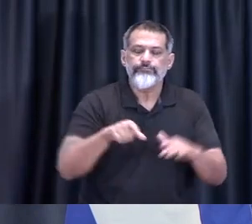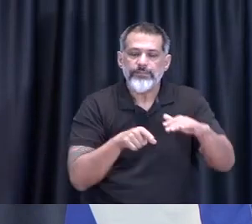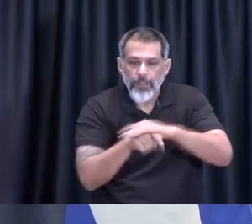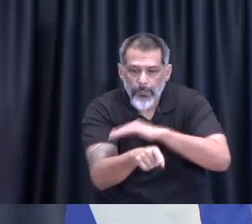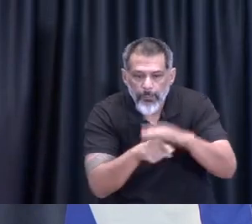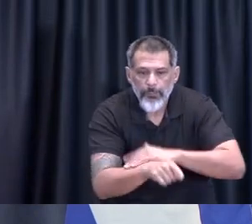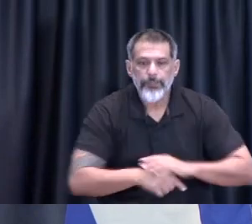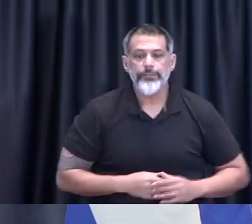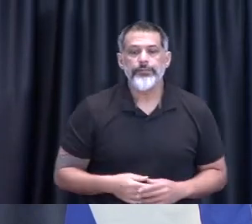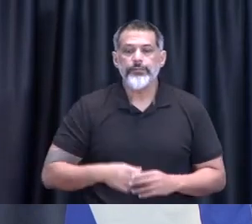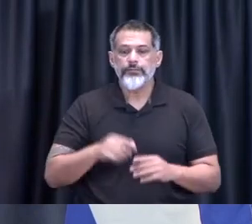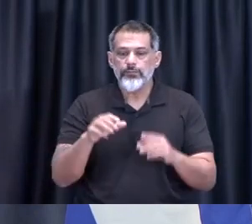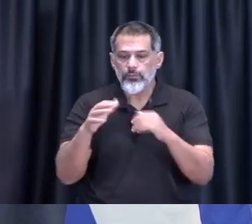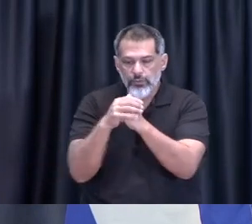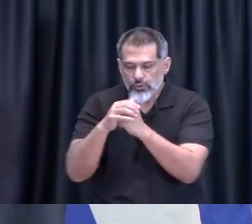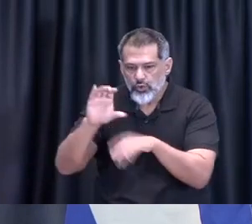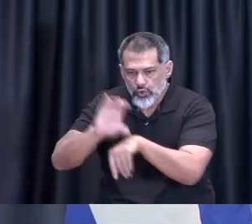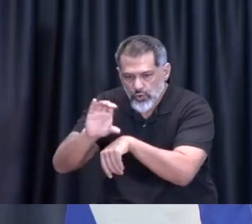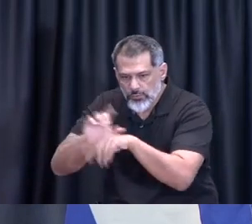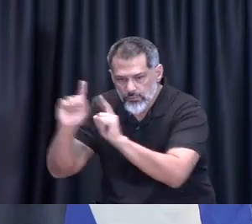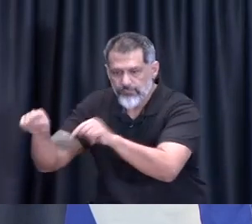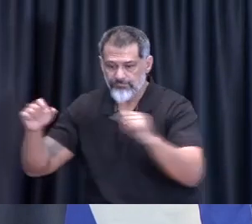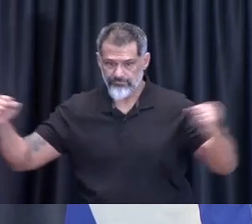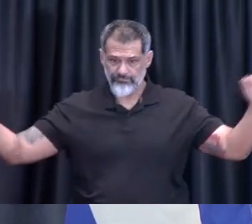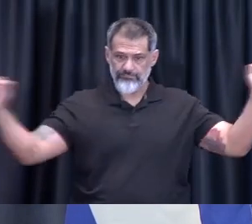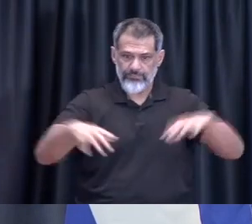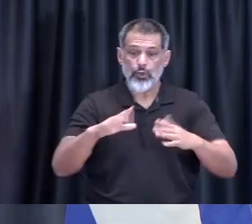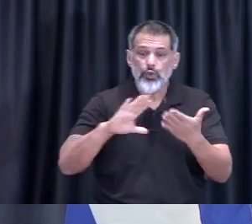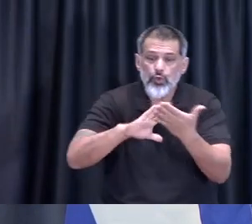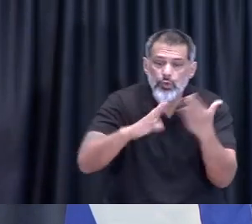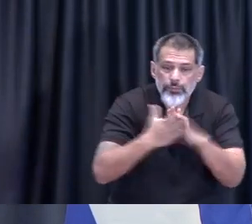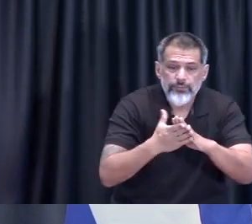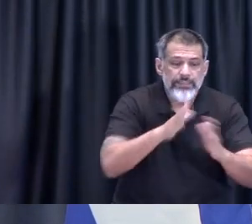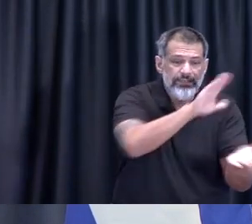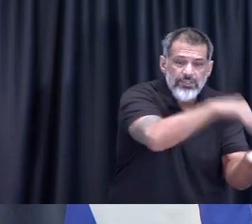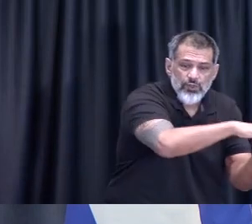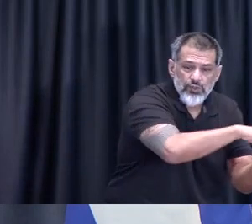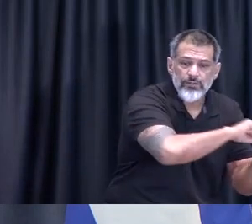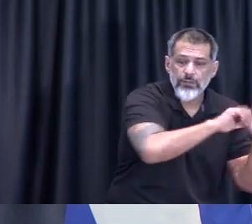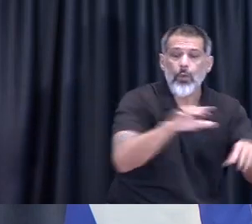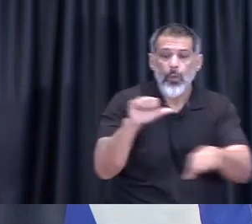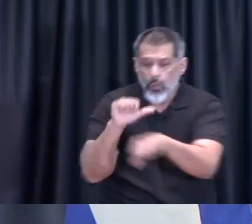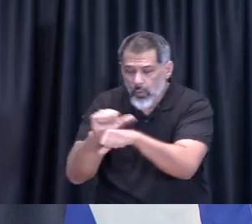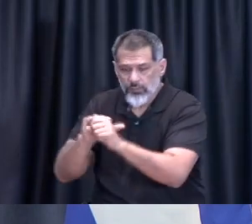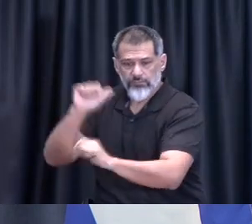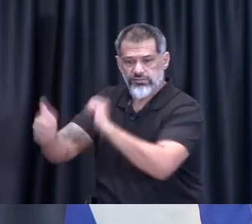worship, community centres, workplaces and other community settings.